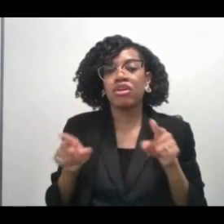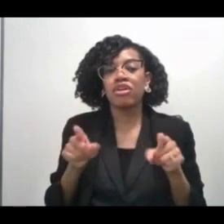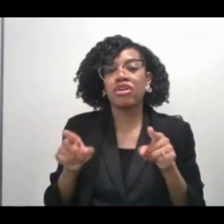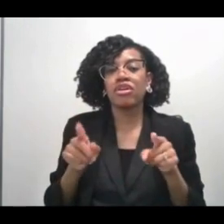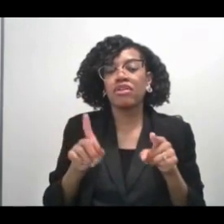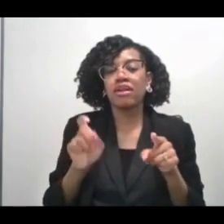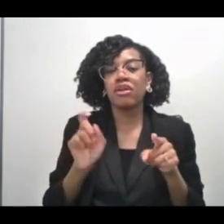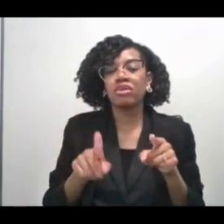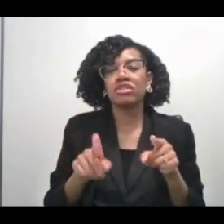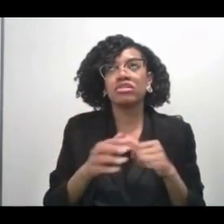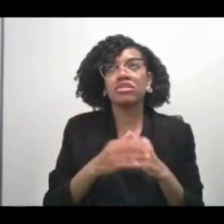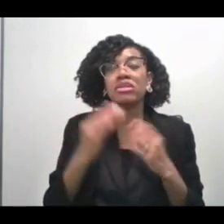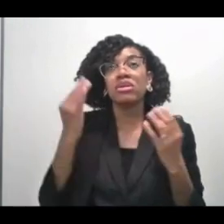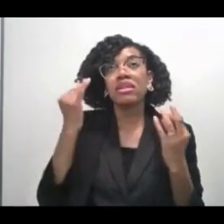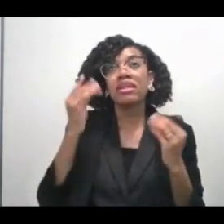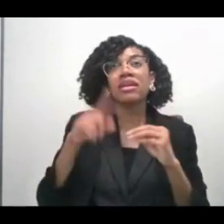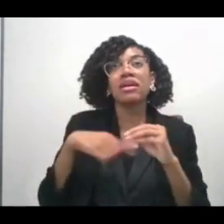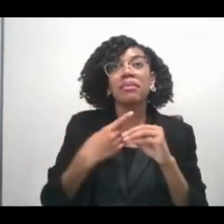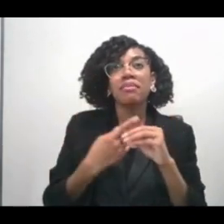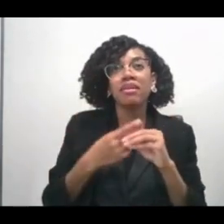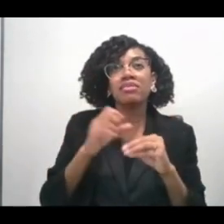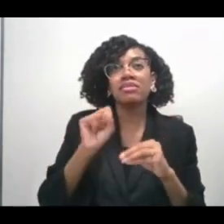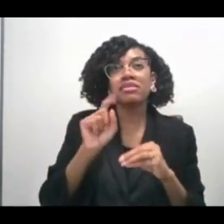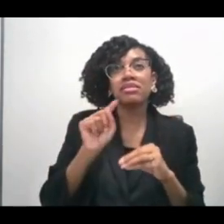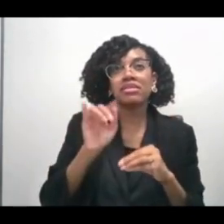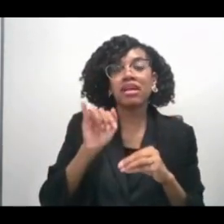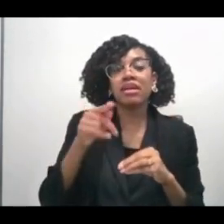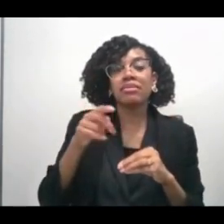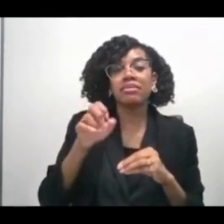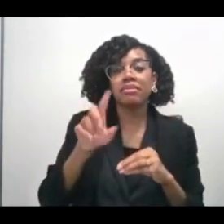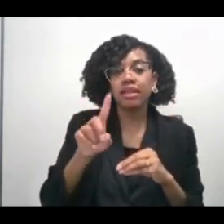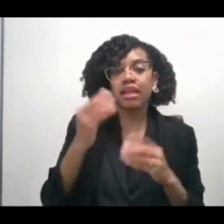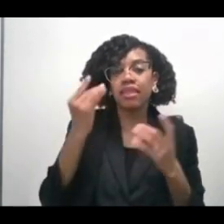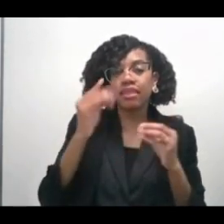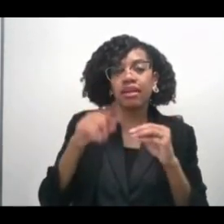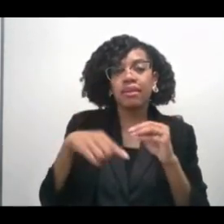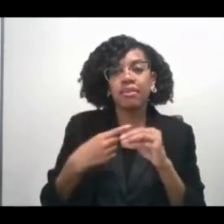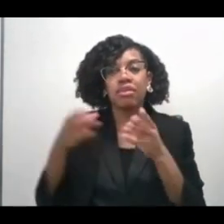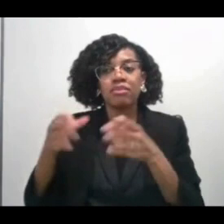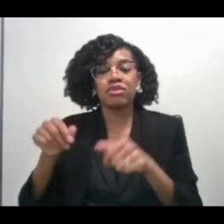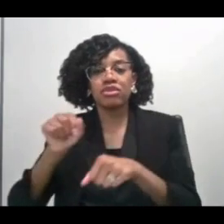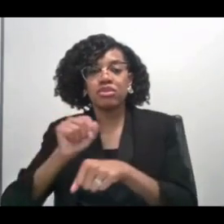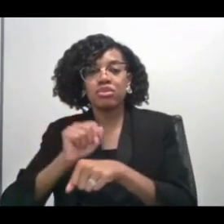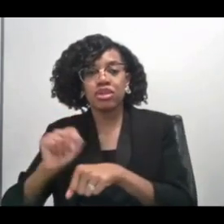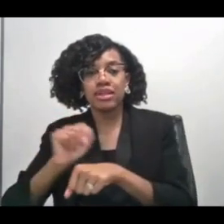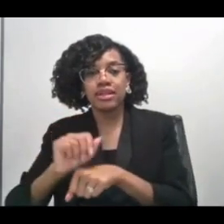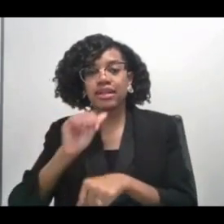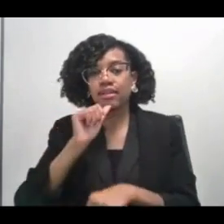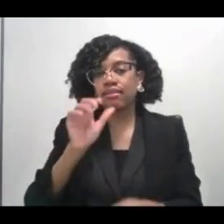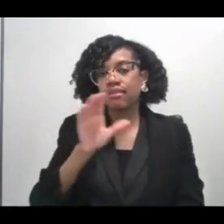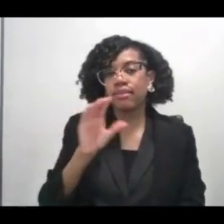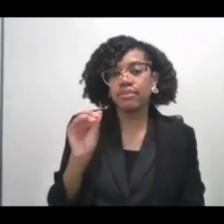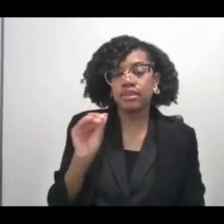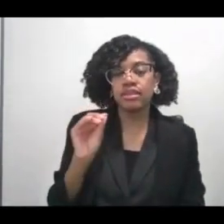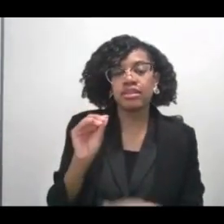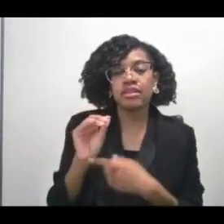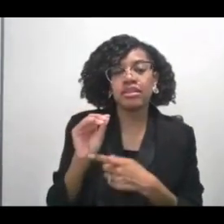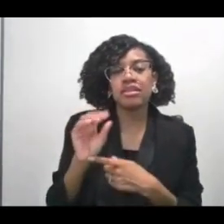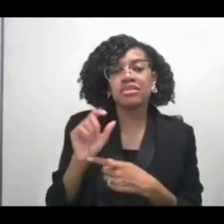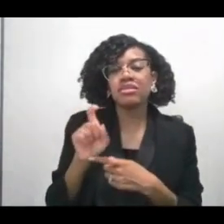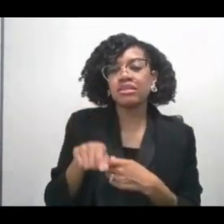I think of employee. So I'm not sure I might need a clarifying.